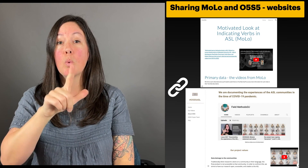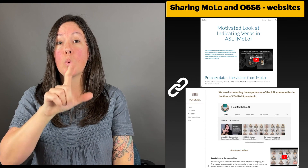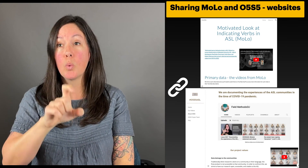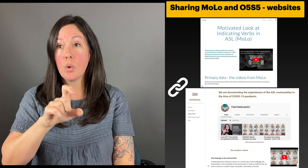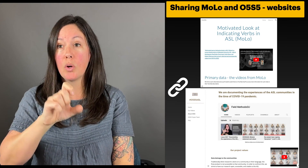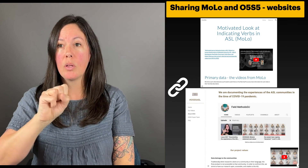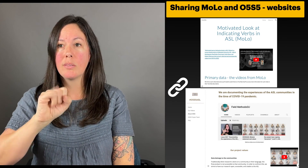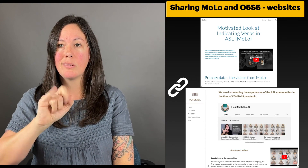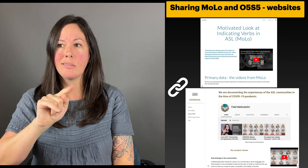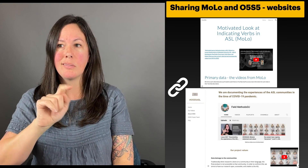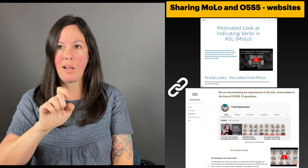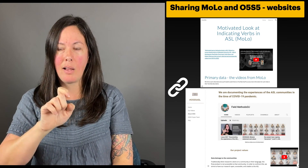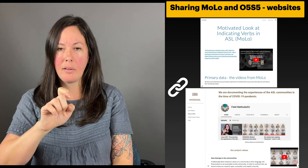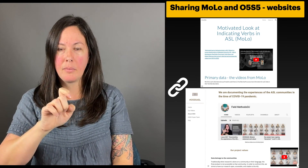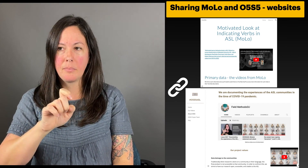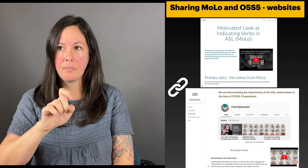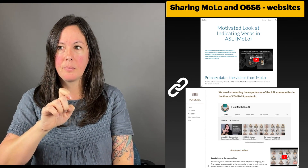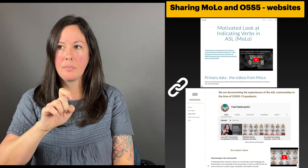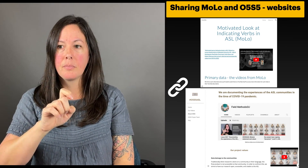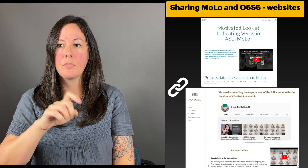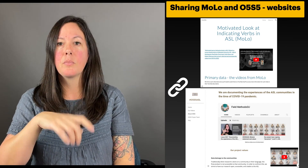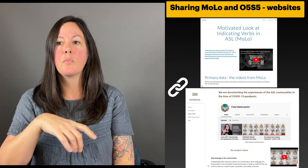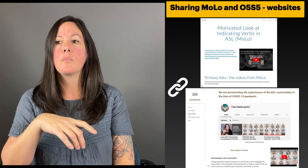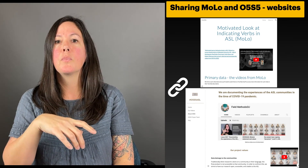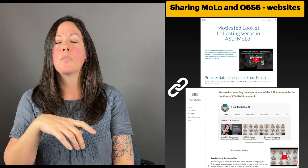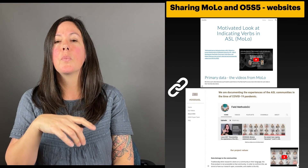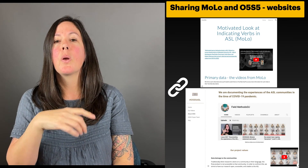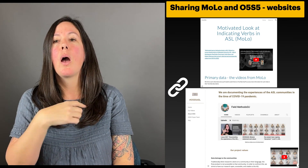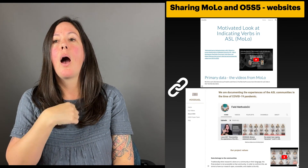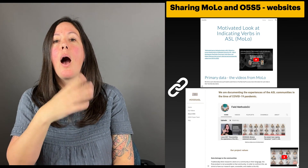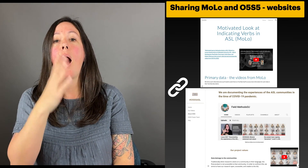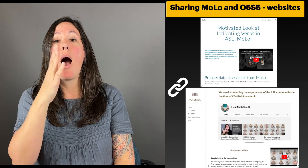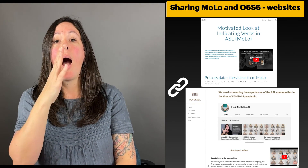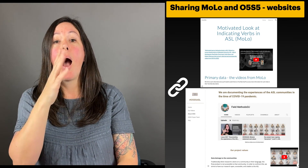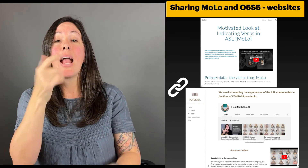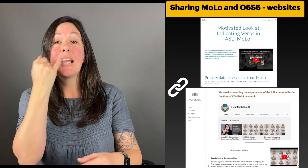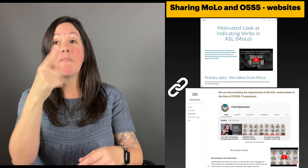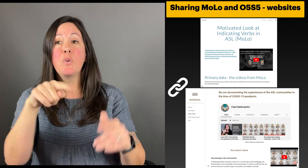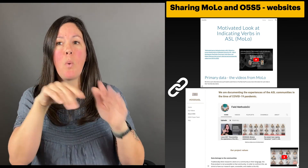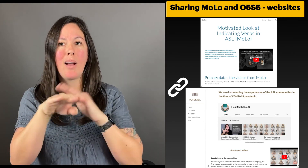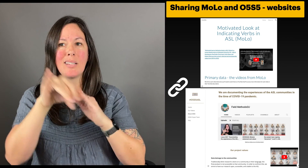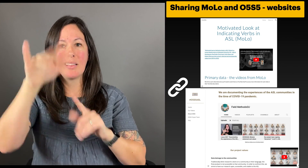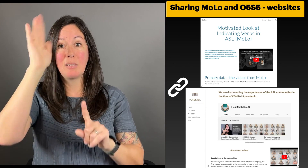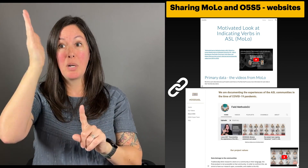some of the data through the website and we use Google sites for this